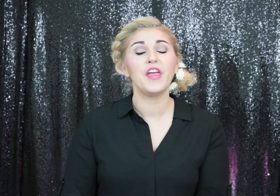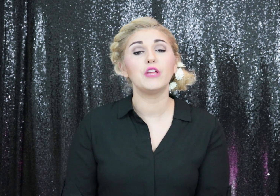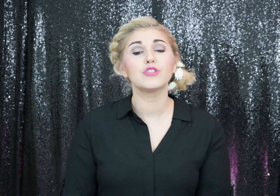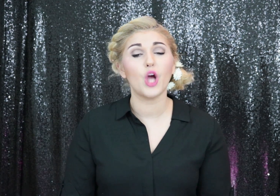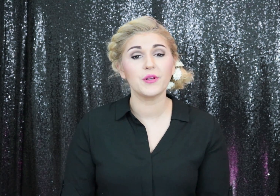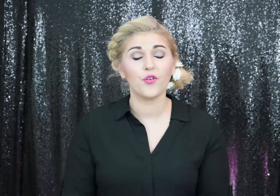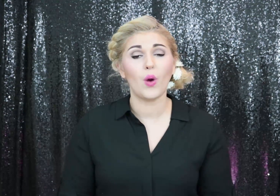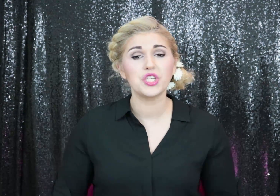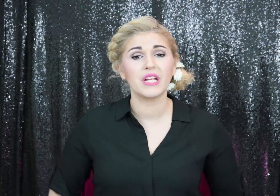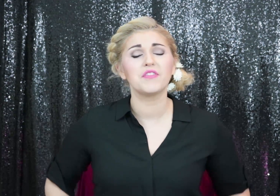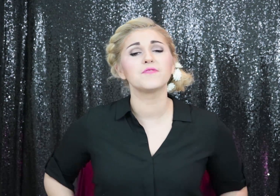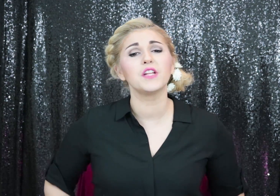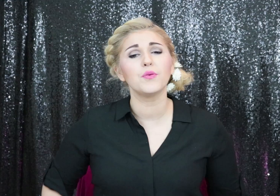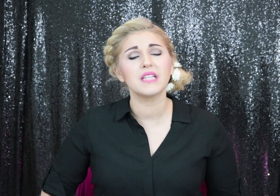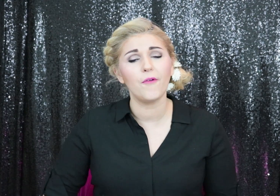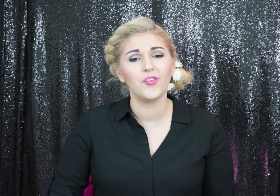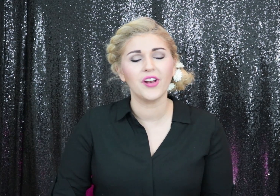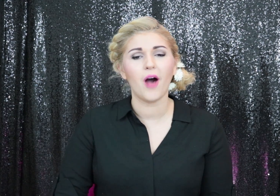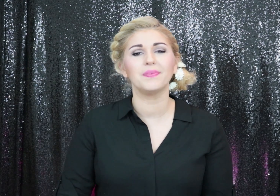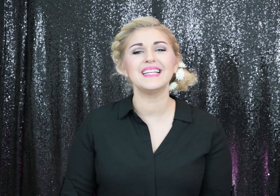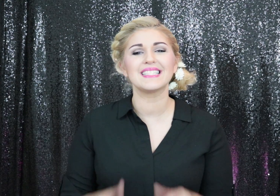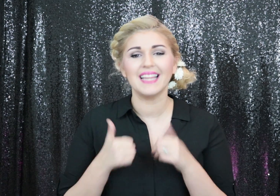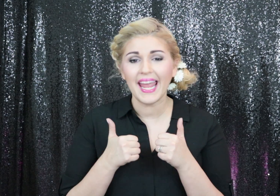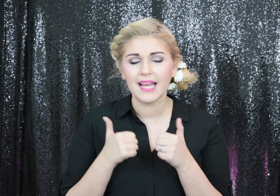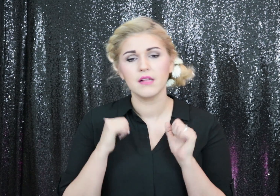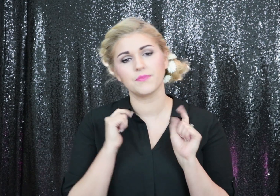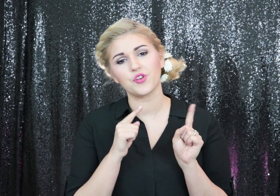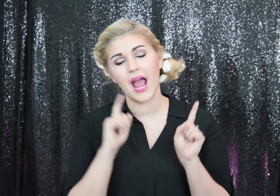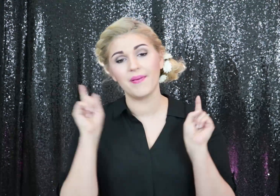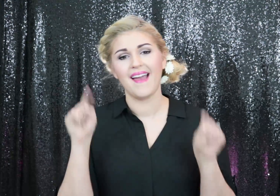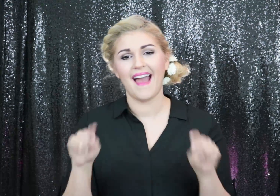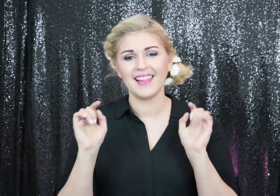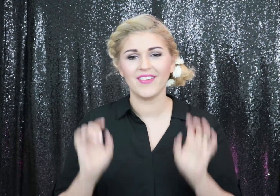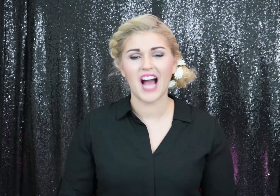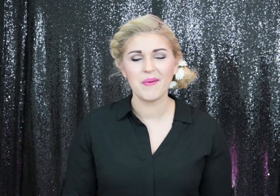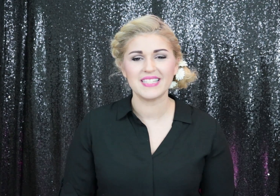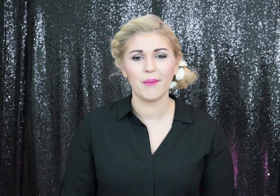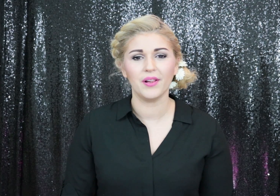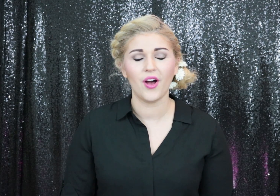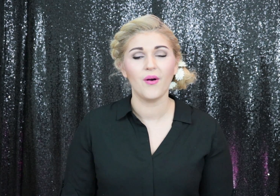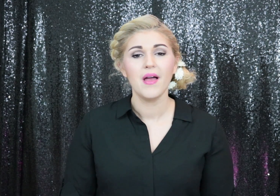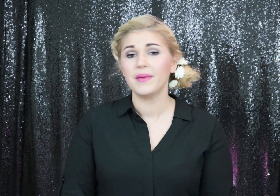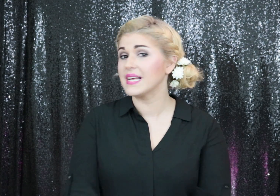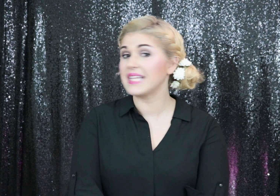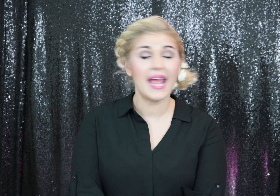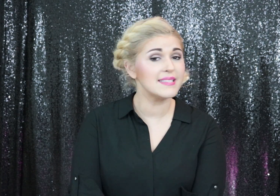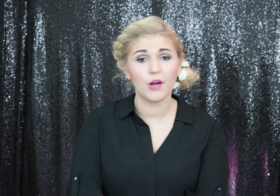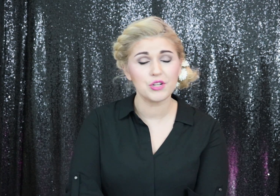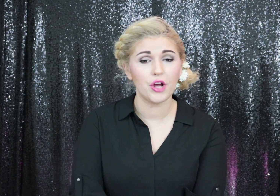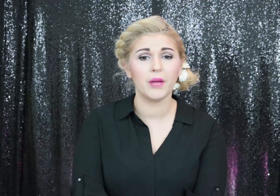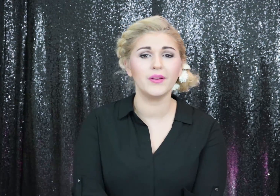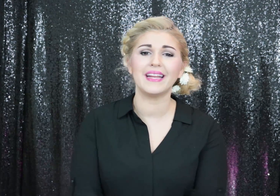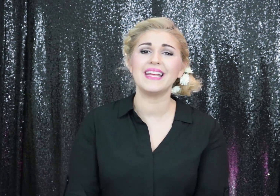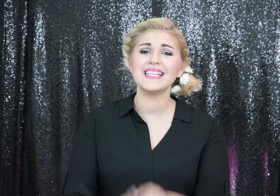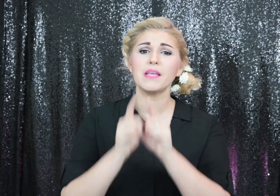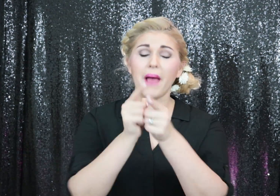Thank you so much for watching. If this video was helpful at all, please like, subscribe and leave a comment down below because the ASR show community is the